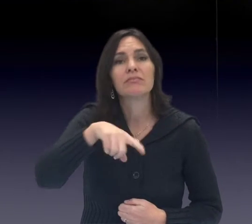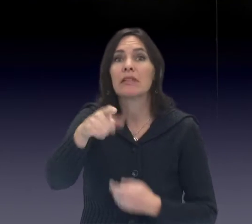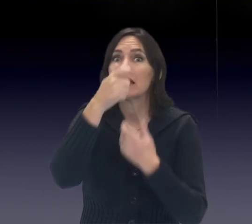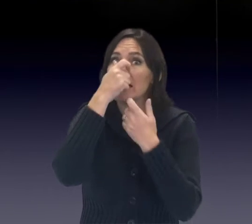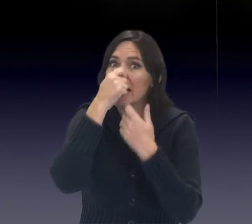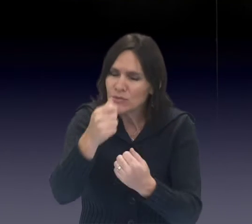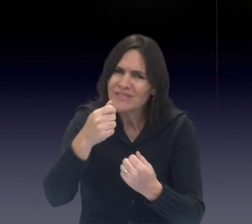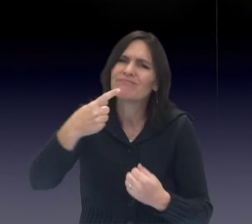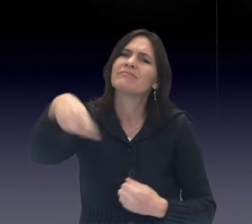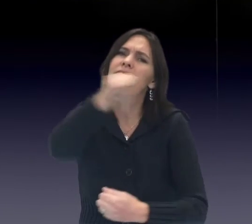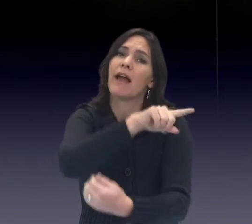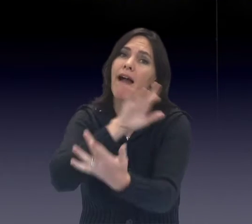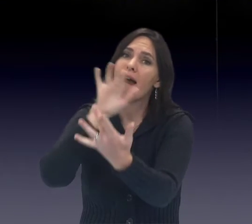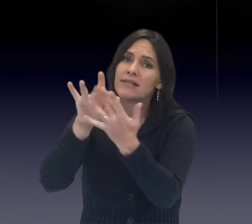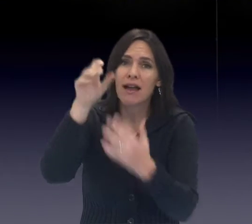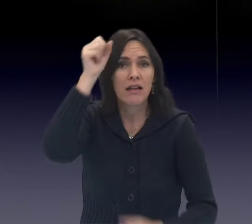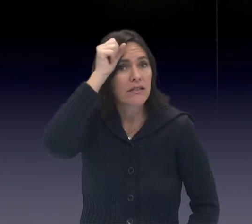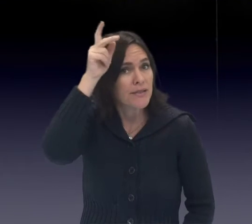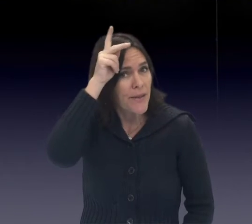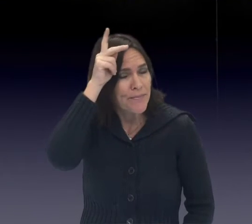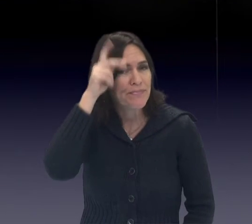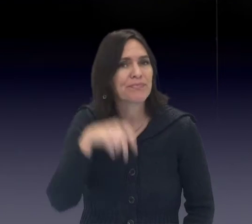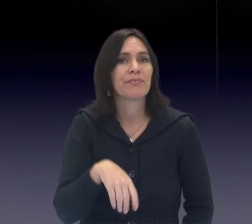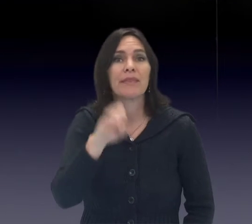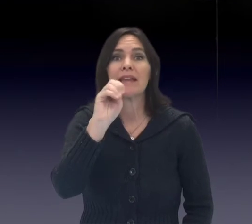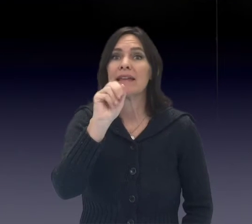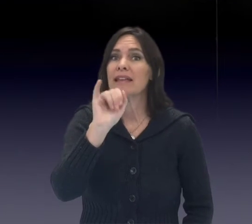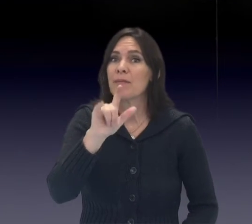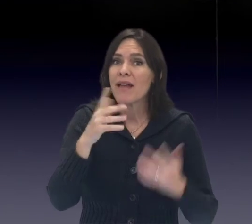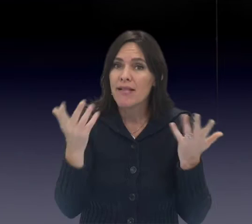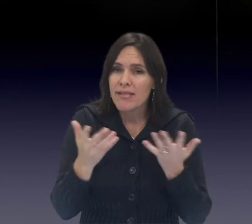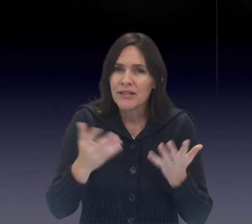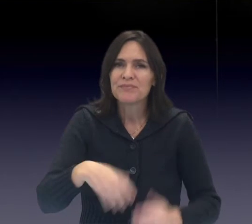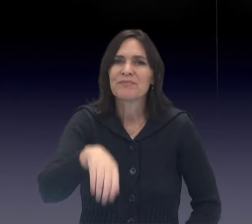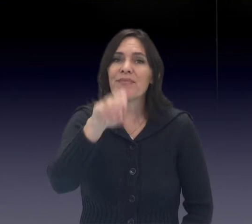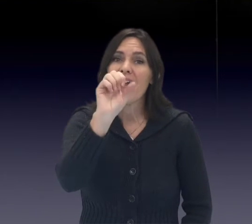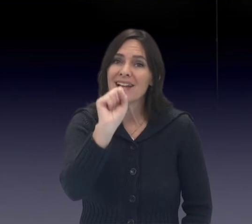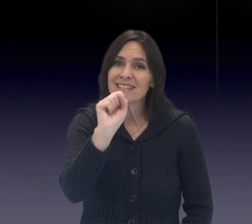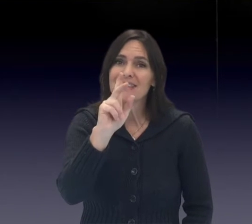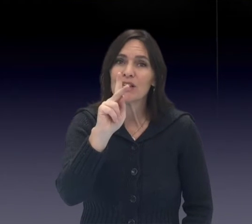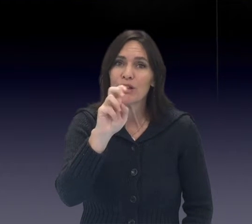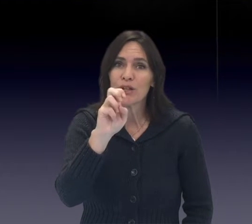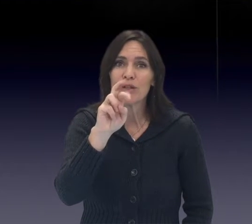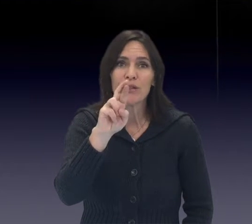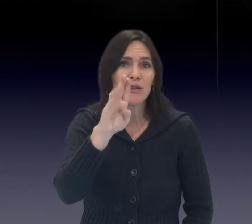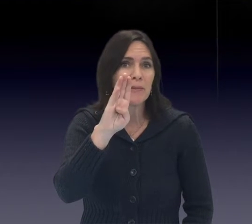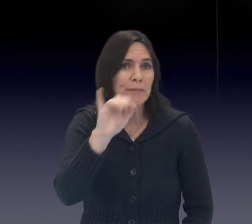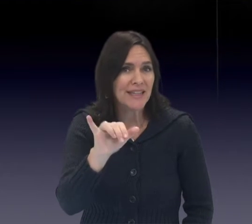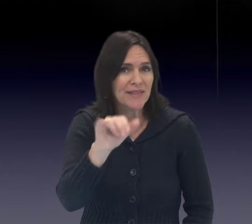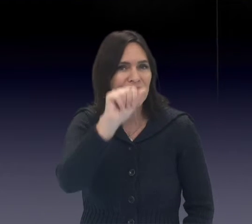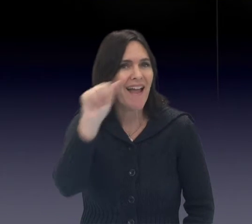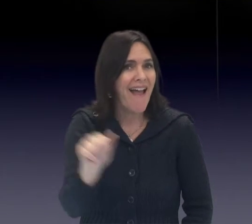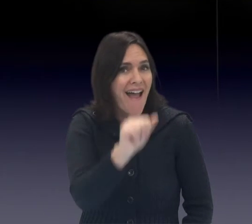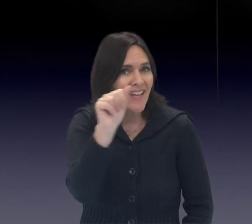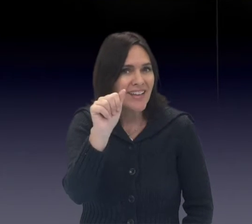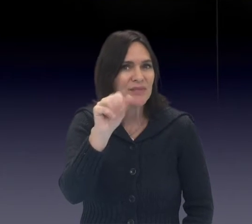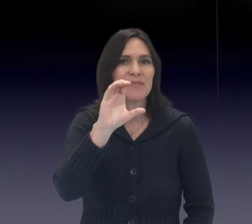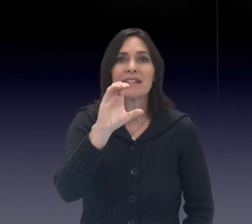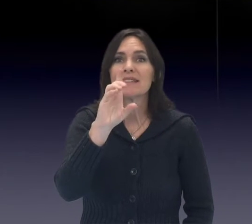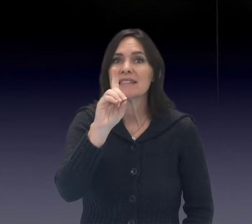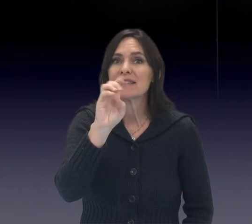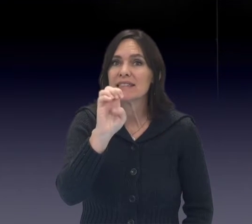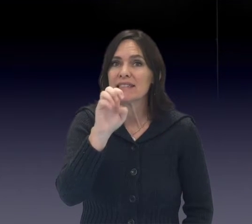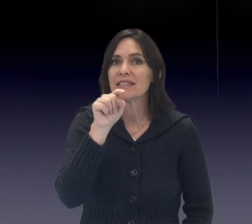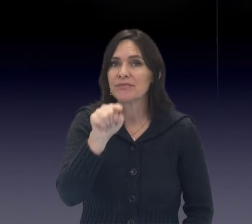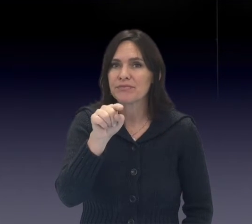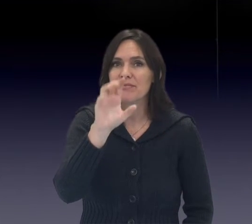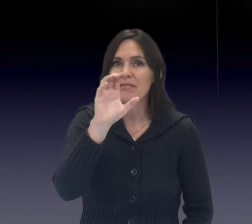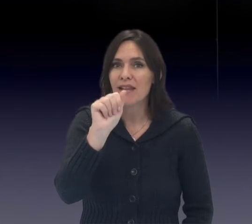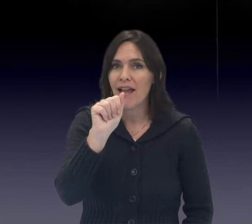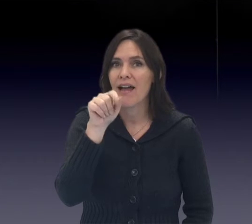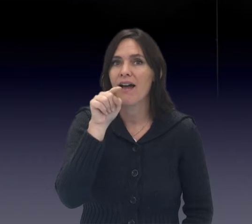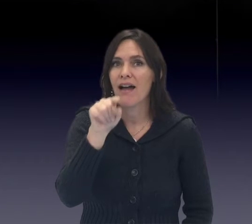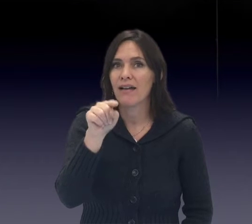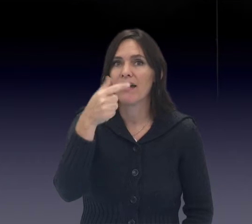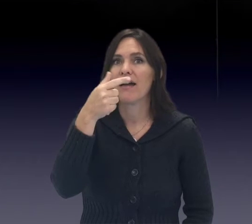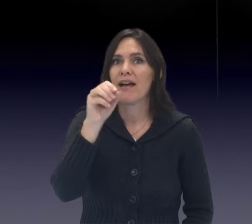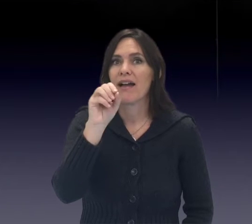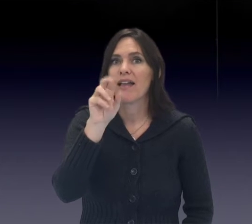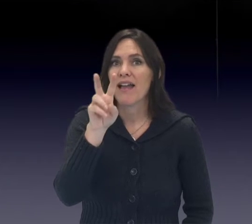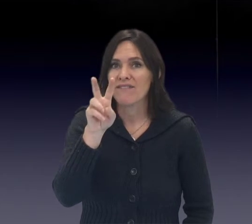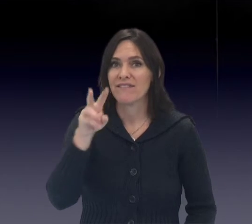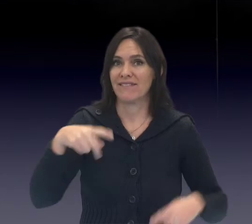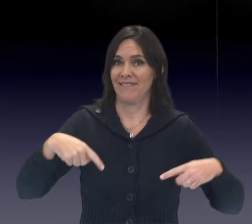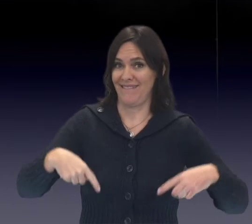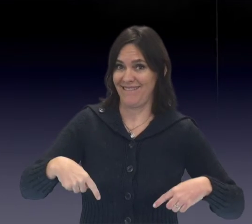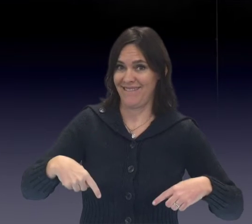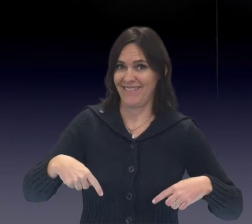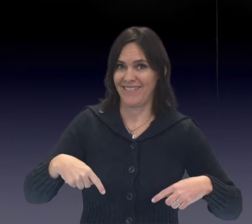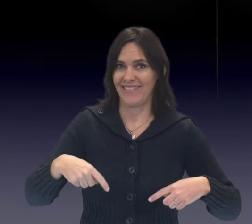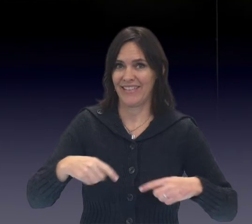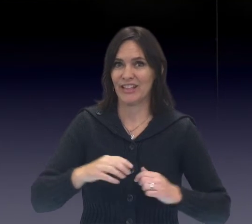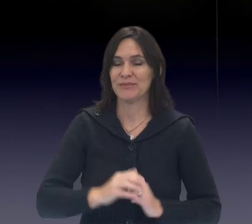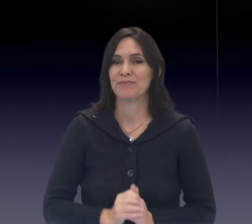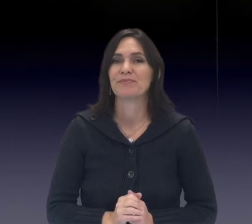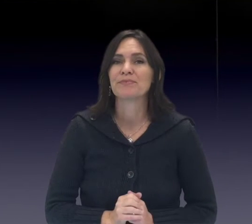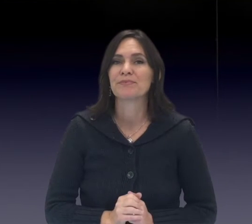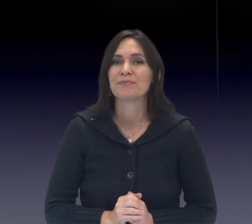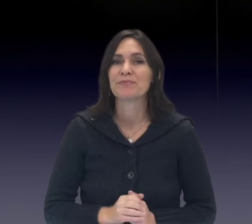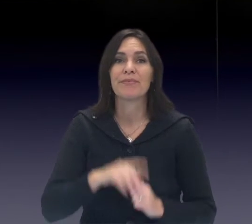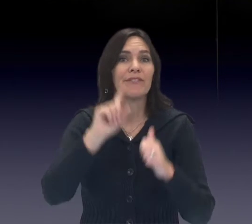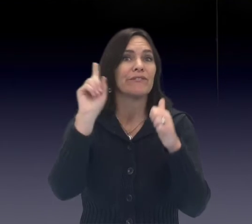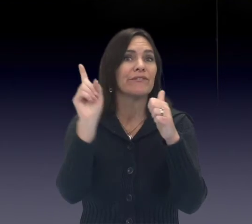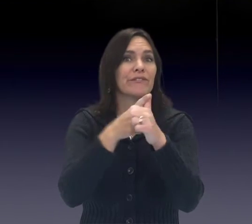Interested in being a CAC representative? E-mail Scott Kerby at skerby@cde.ca.gov.